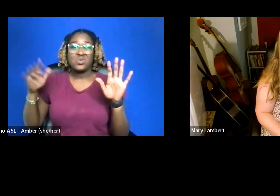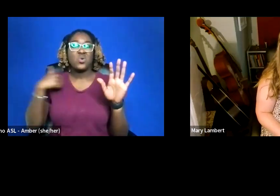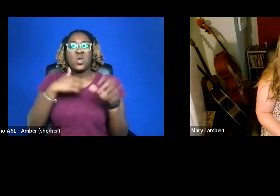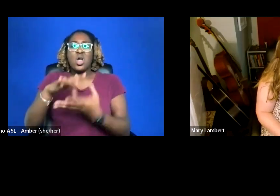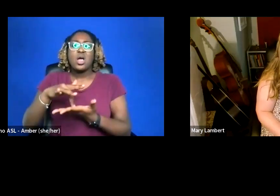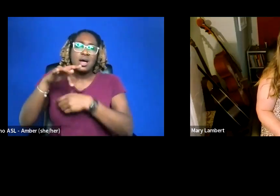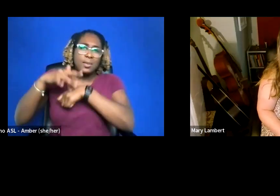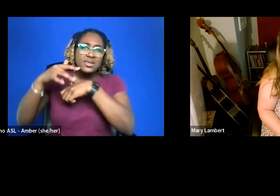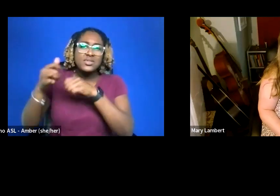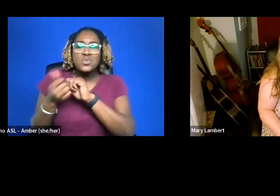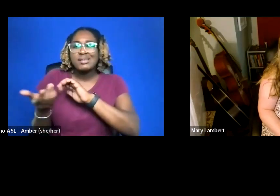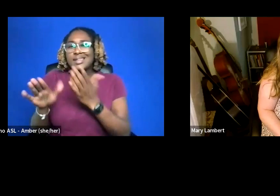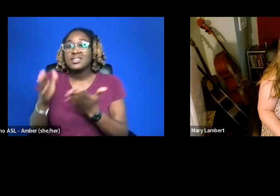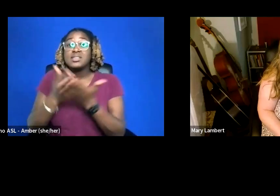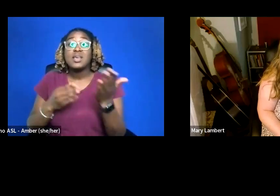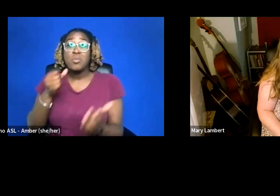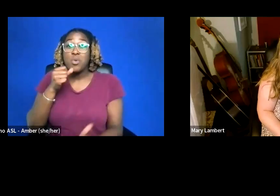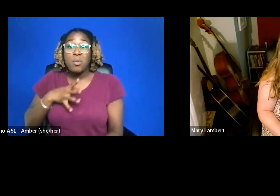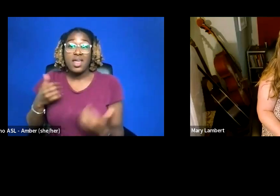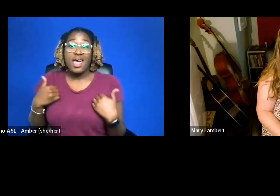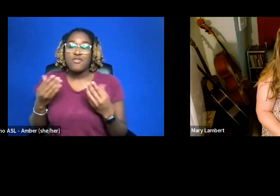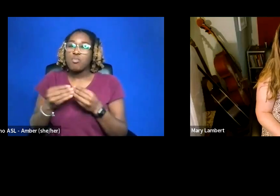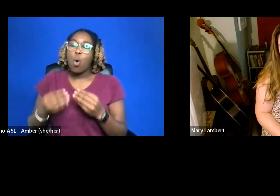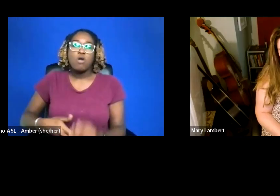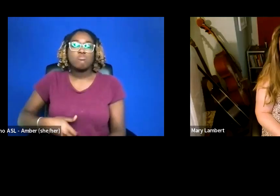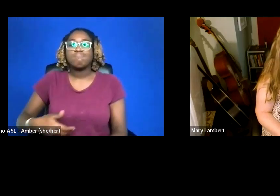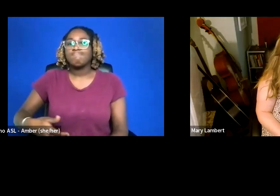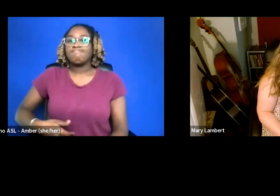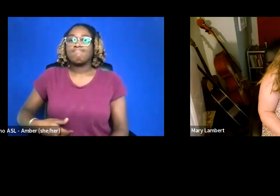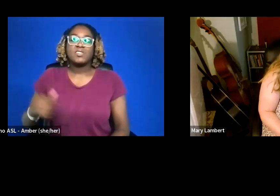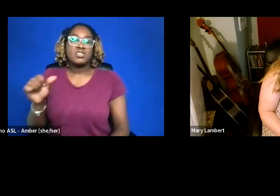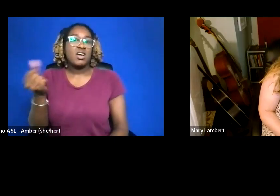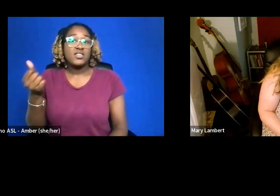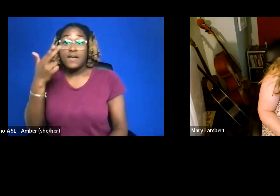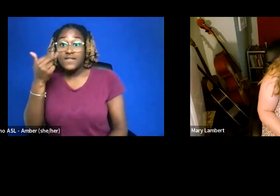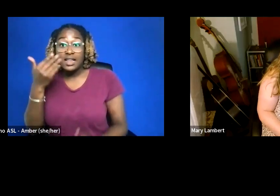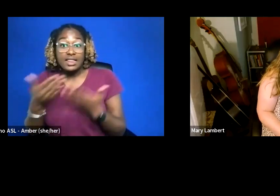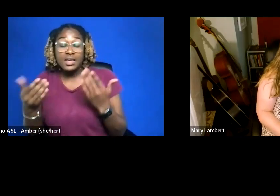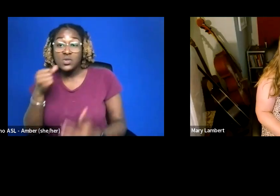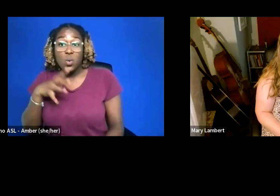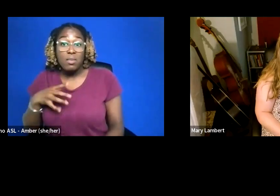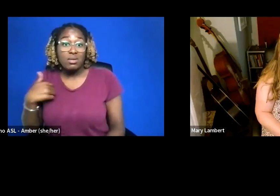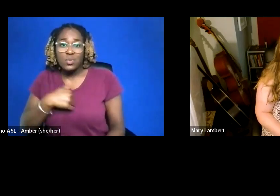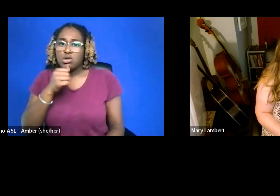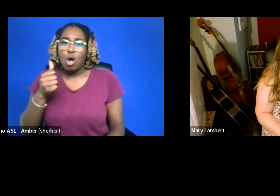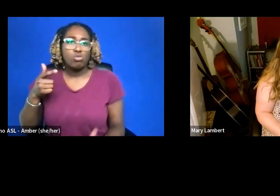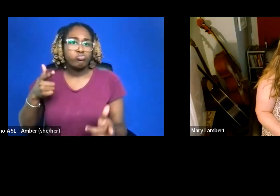Some women just have more guts than others. The funny thing is, women like us don't shoot. We swallow pills.